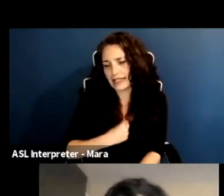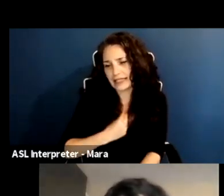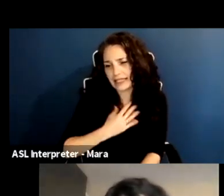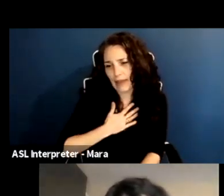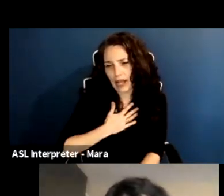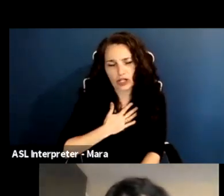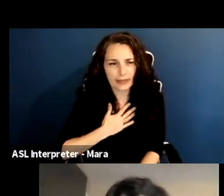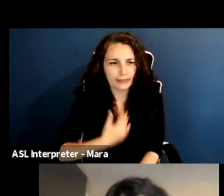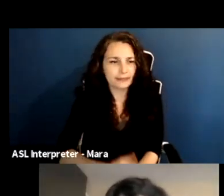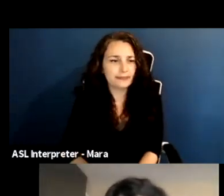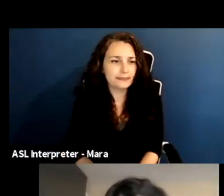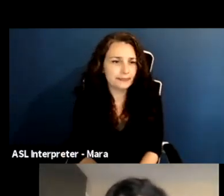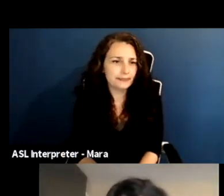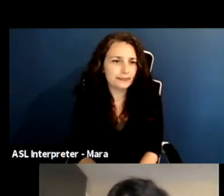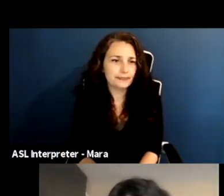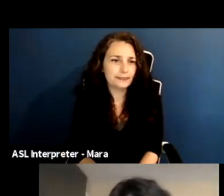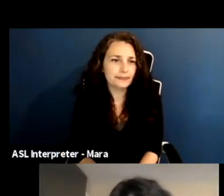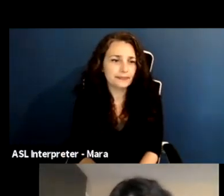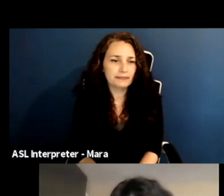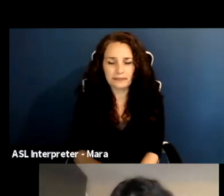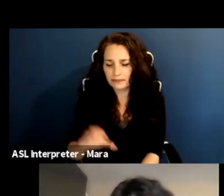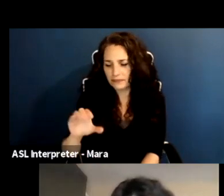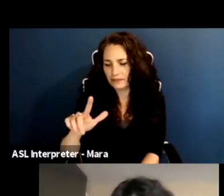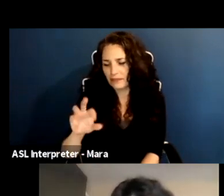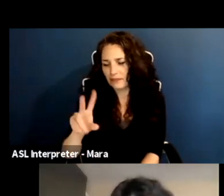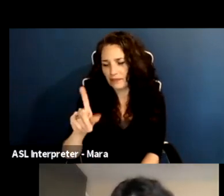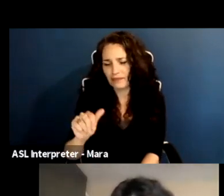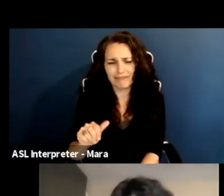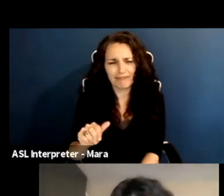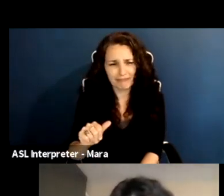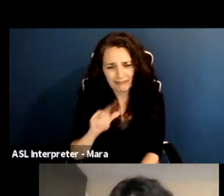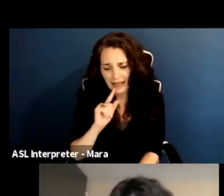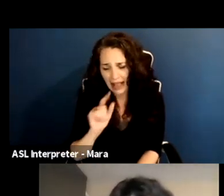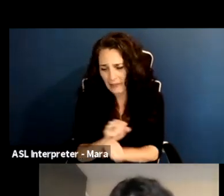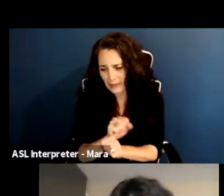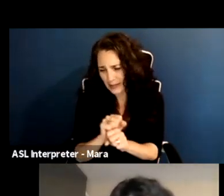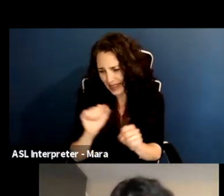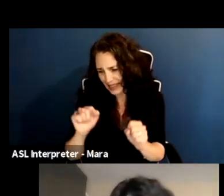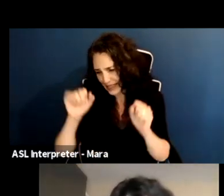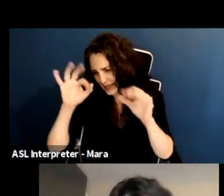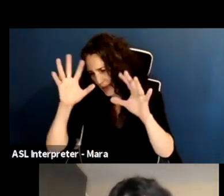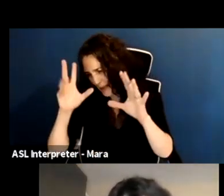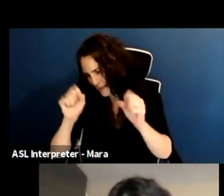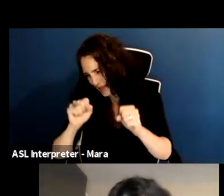Absolutely, that is amazing. Well, we've come to the end of our road here